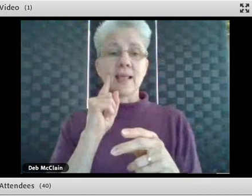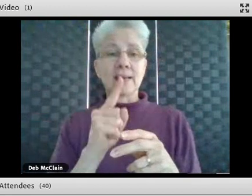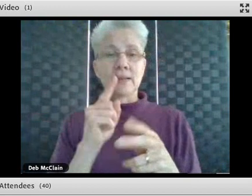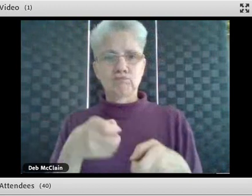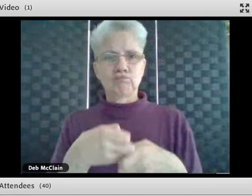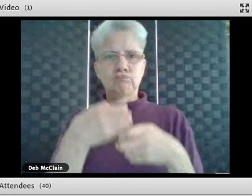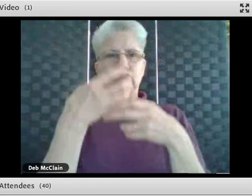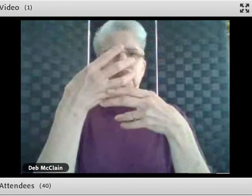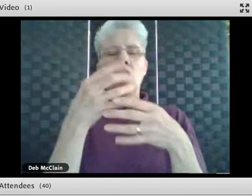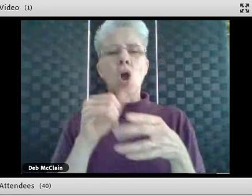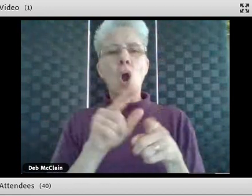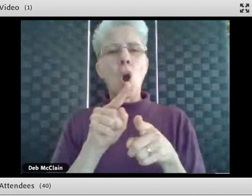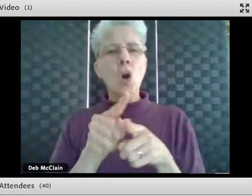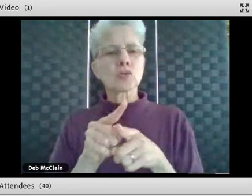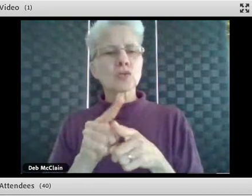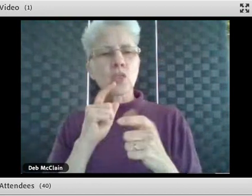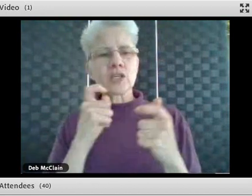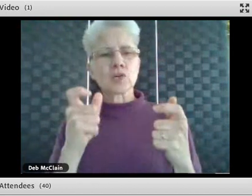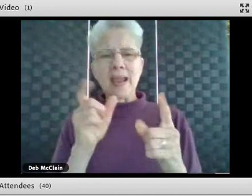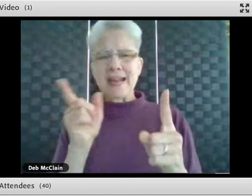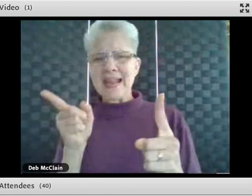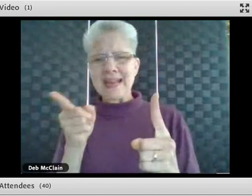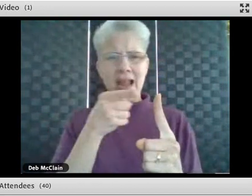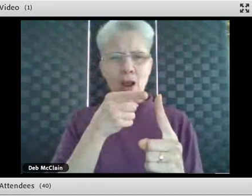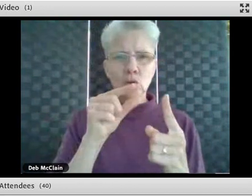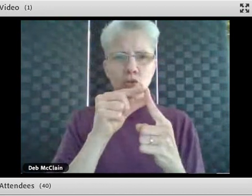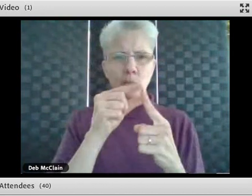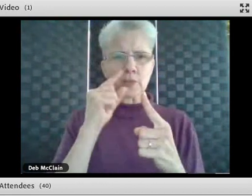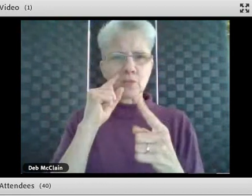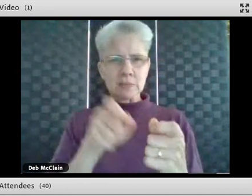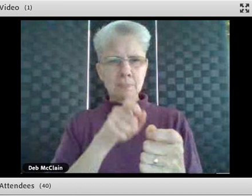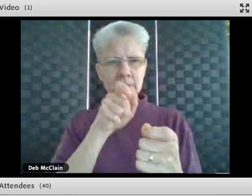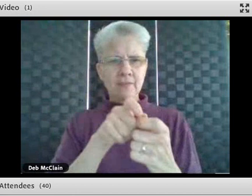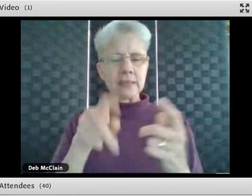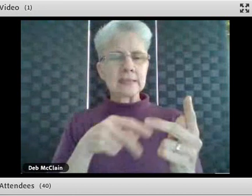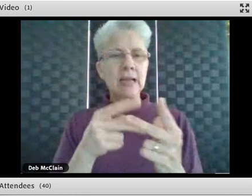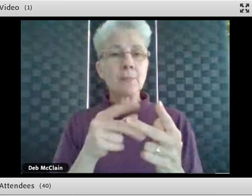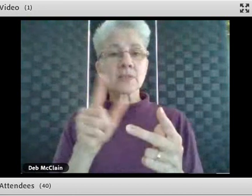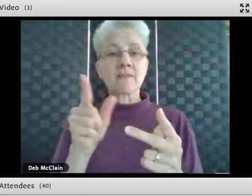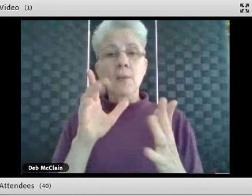and there's all sorts of these great, narrower terms for specific types of librarians.